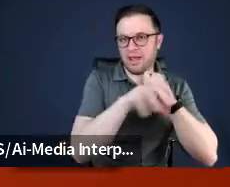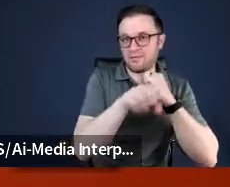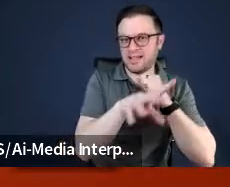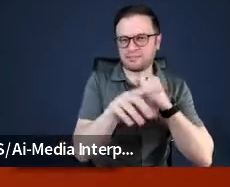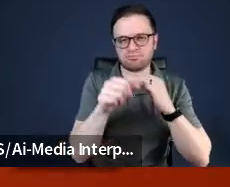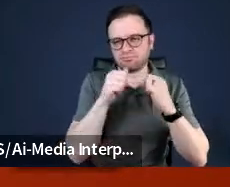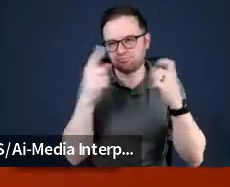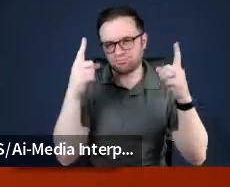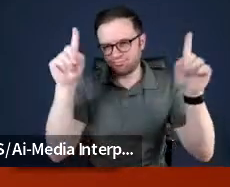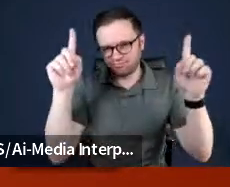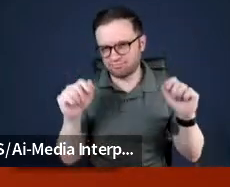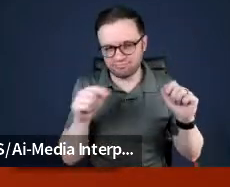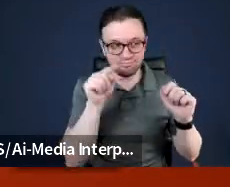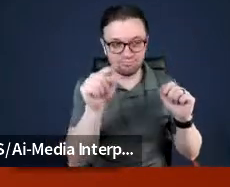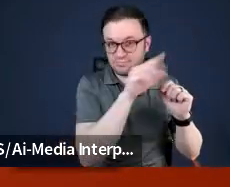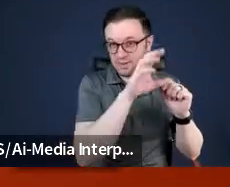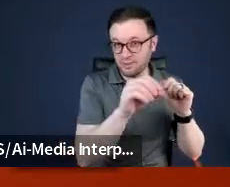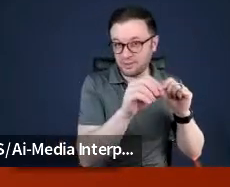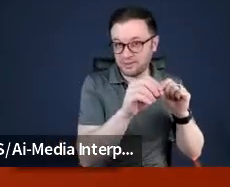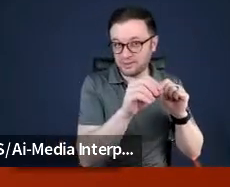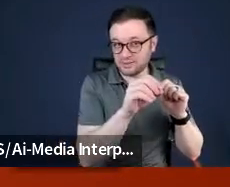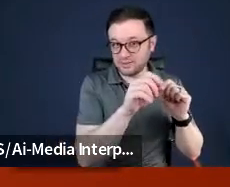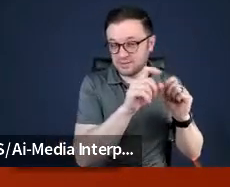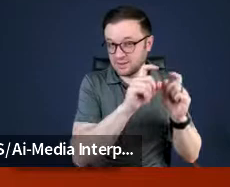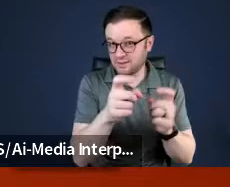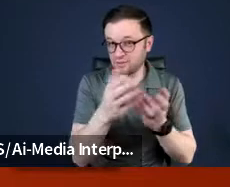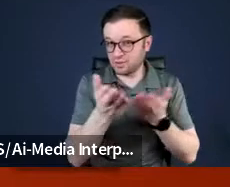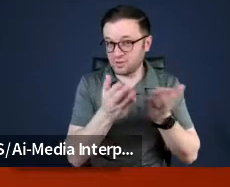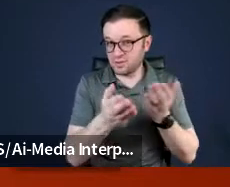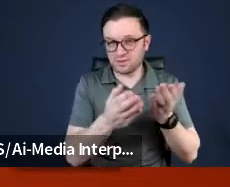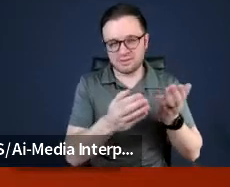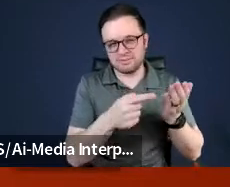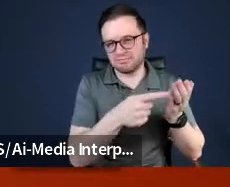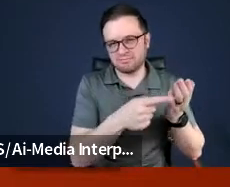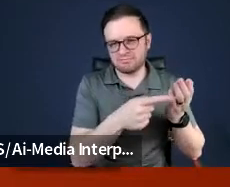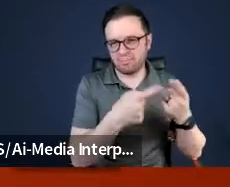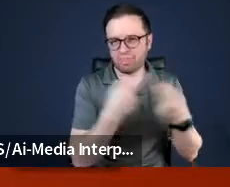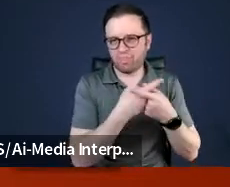they are being advertised. The providers of these services are not delivering